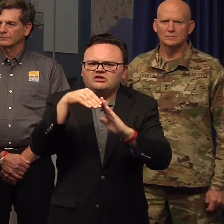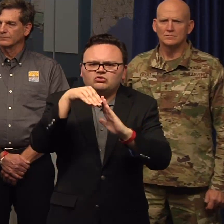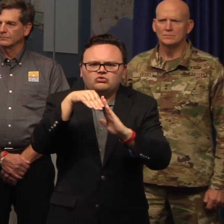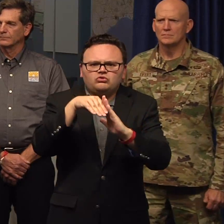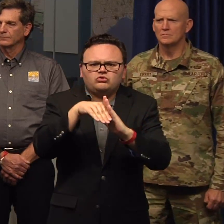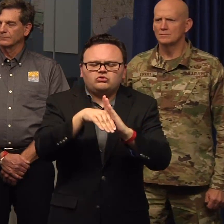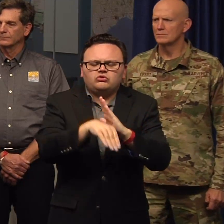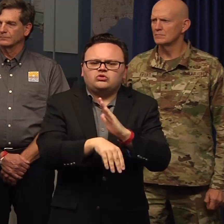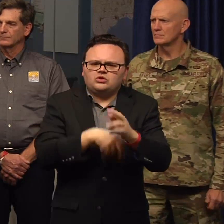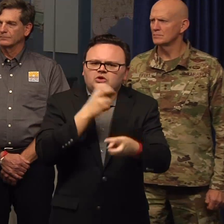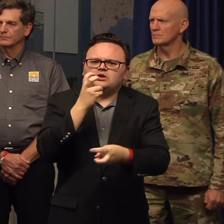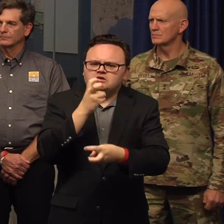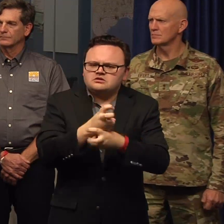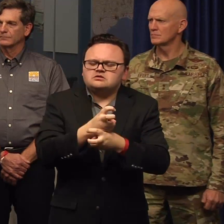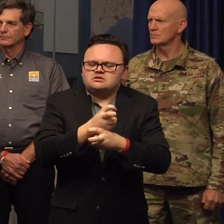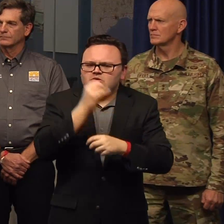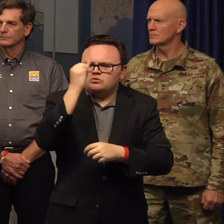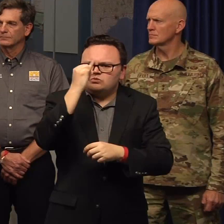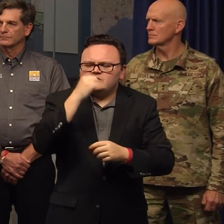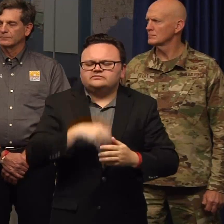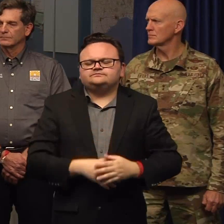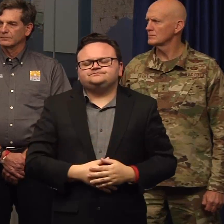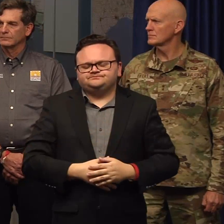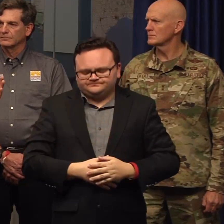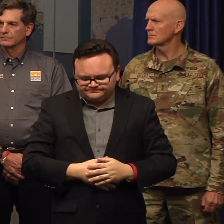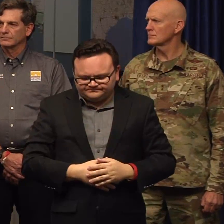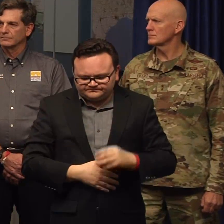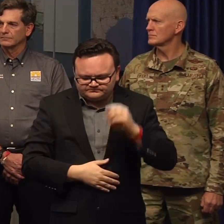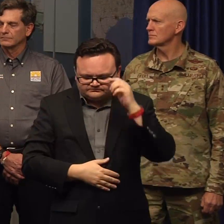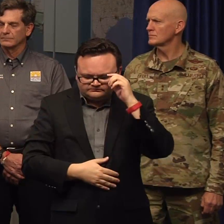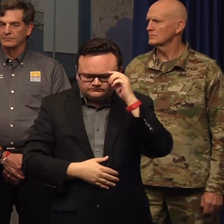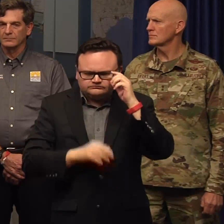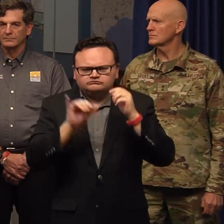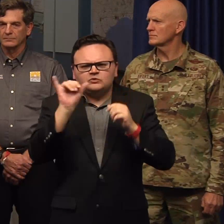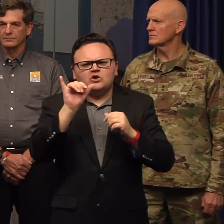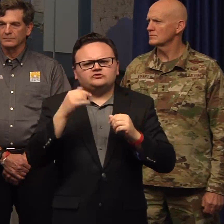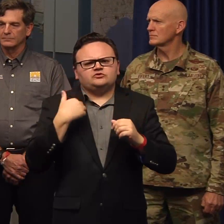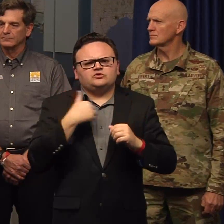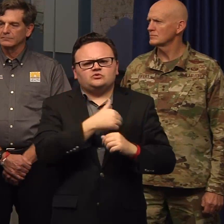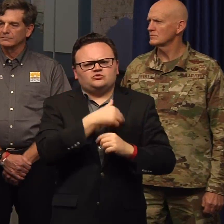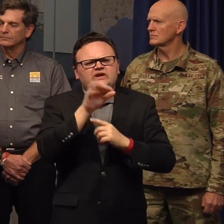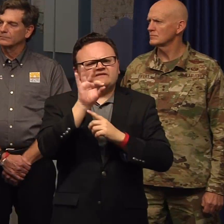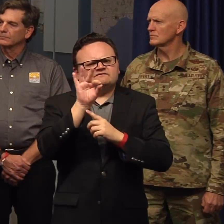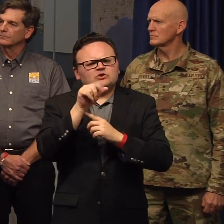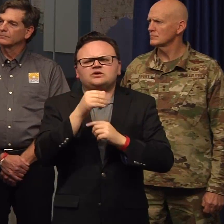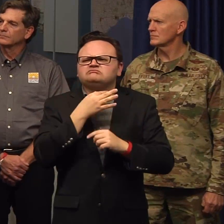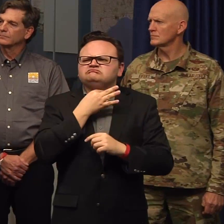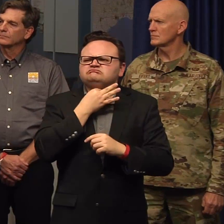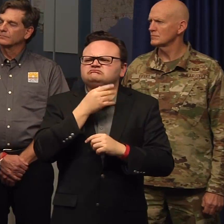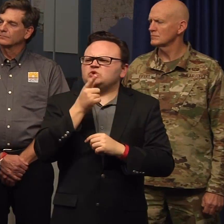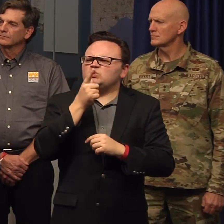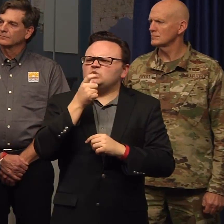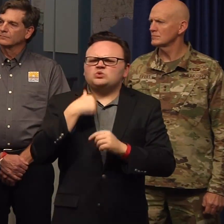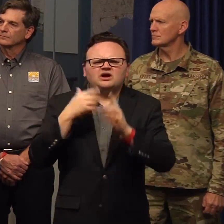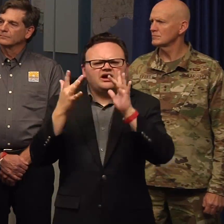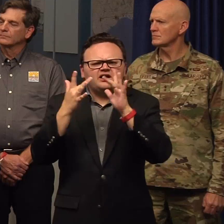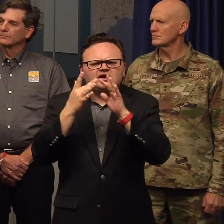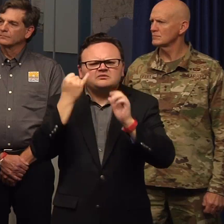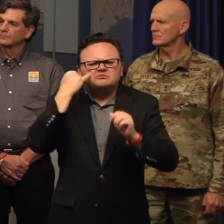SENDING OUT ON A ROLLING BASIS OVER 170 MILLION IN BURMA REIMBURSEMENTS TO CITIES, COUNTIES, HOSPITAL DISTRICTS THAT HAVE NOW CROSSED THE 50 PERCENT THRESHOLD SO THEY ARE